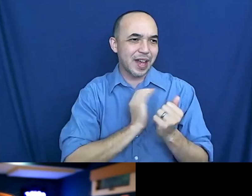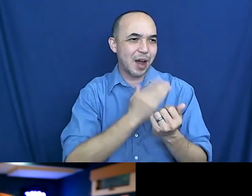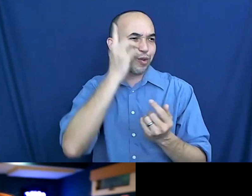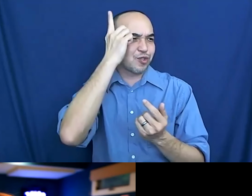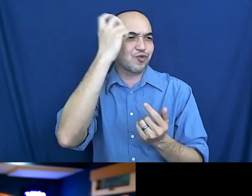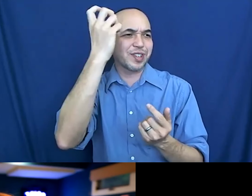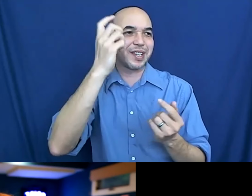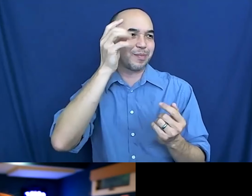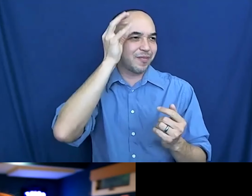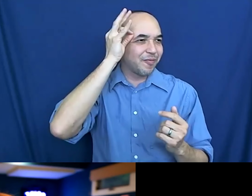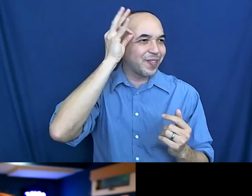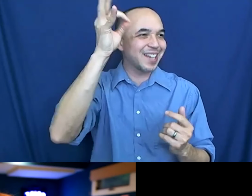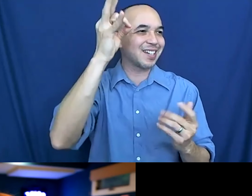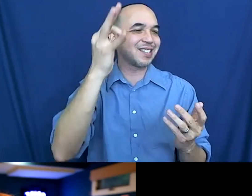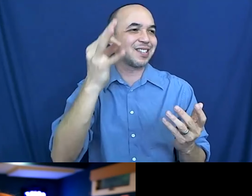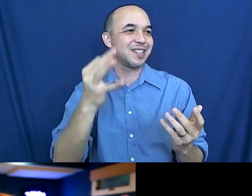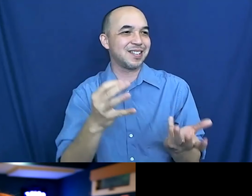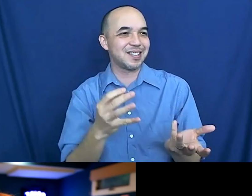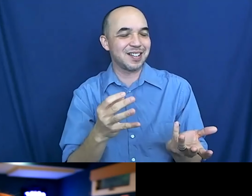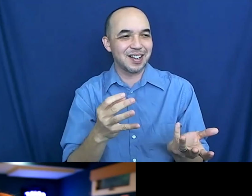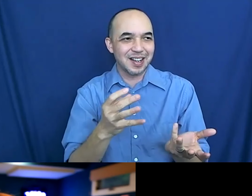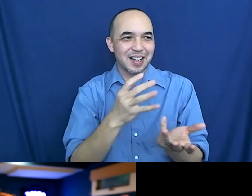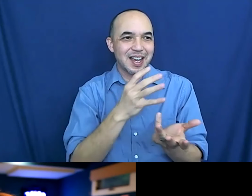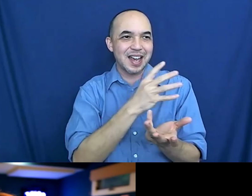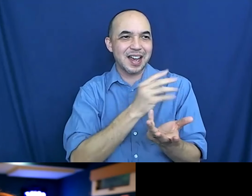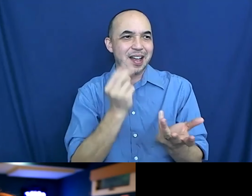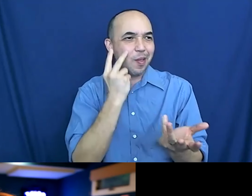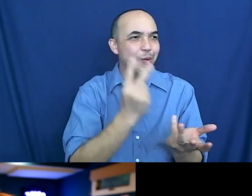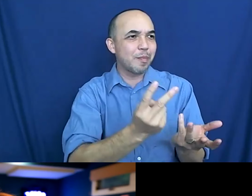OF OUR FANTASY AND ALL OF OUR DREAMS WHERE OUR ANCESTRAL